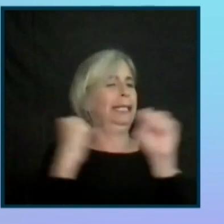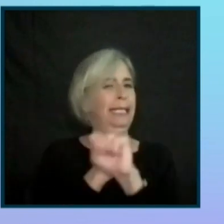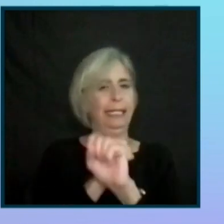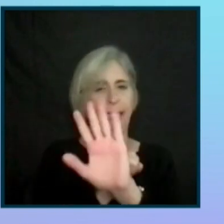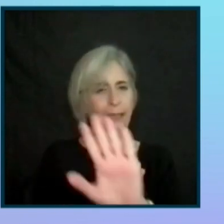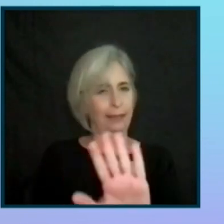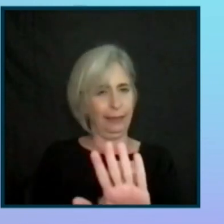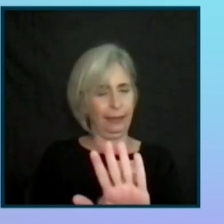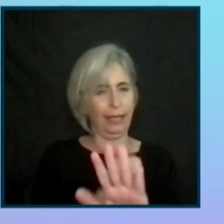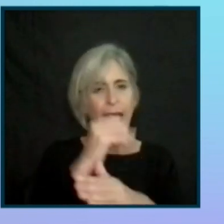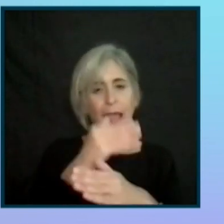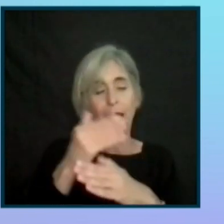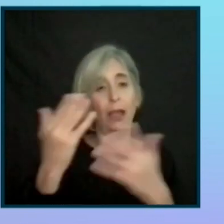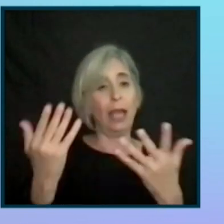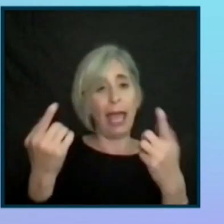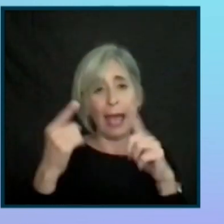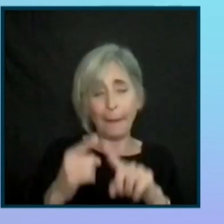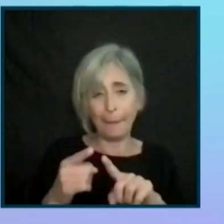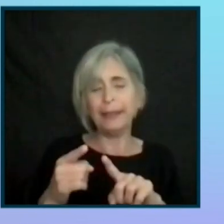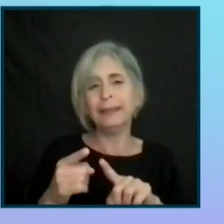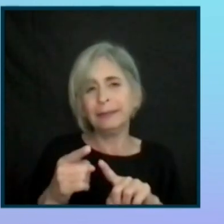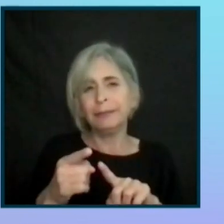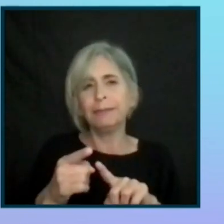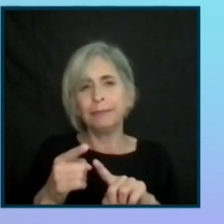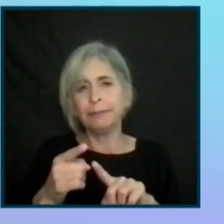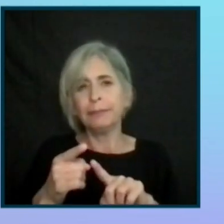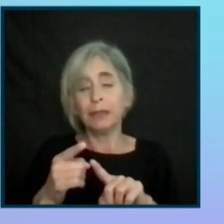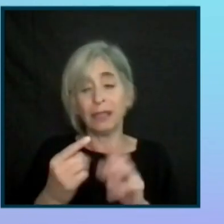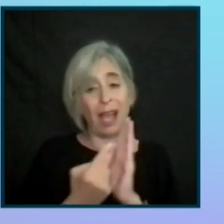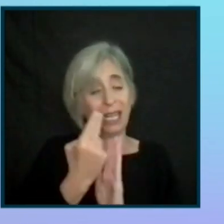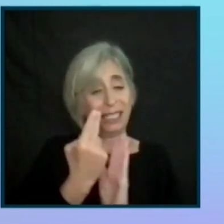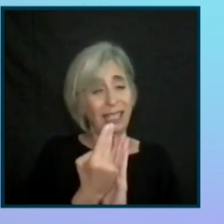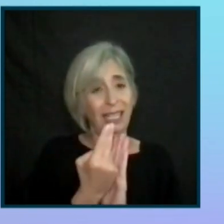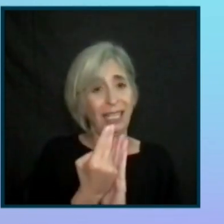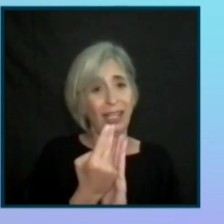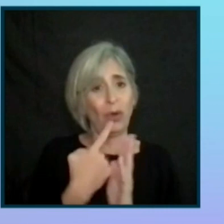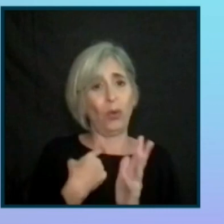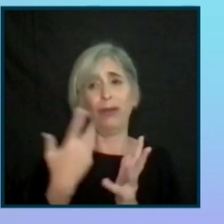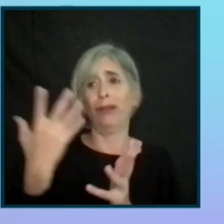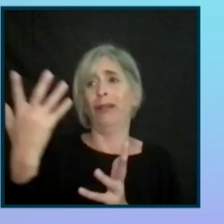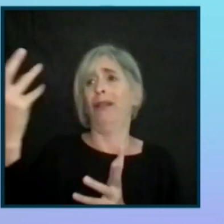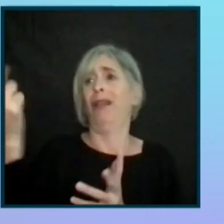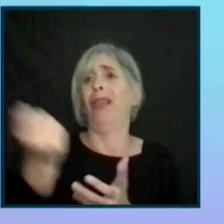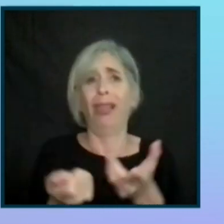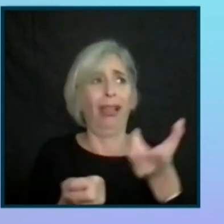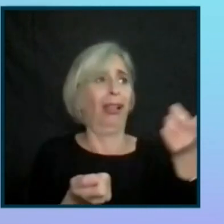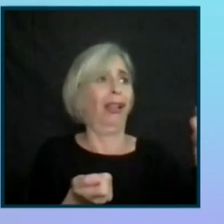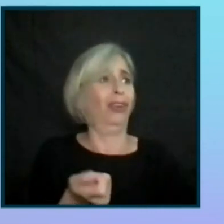At the end of the day, it's like, honestly, we're grasping for straws to see some positive messages.